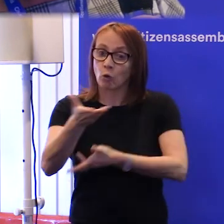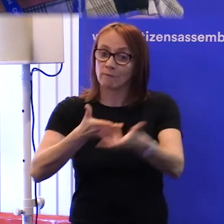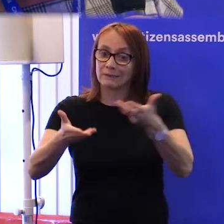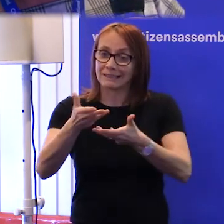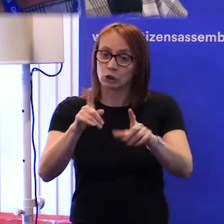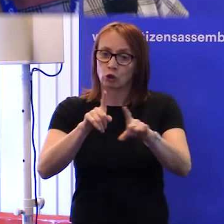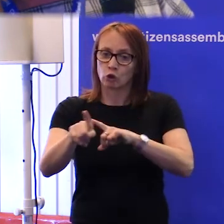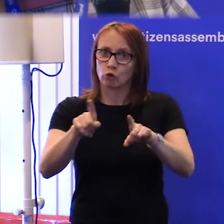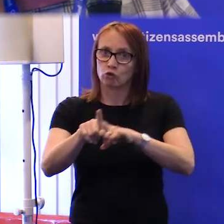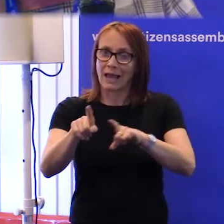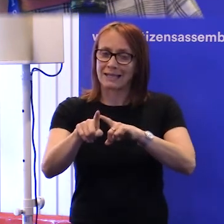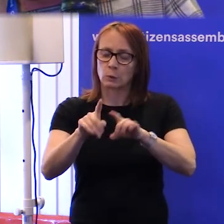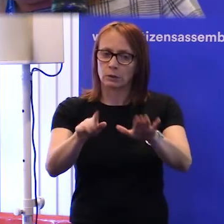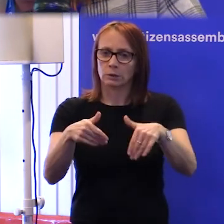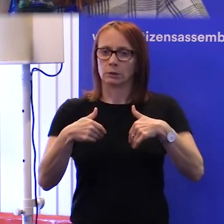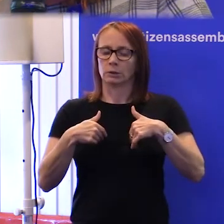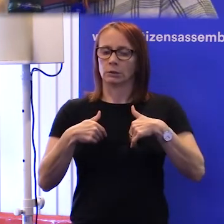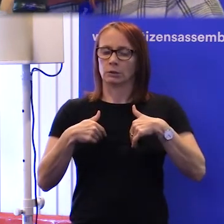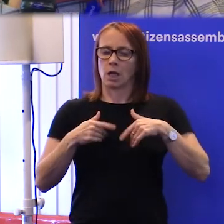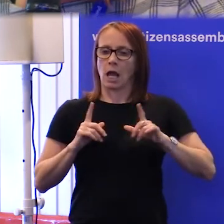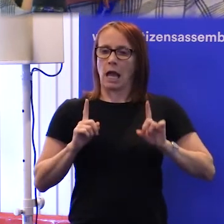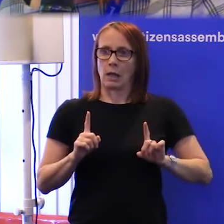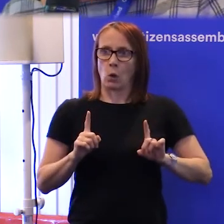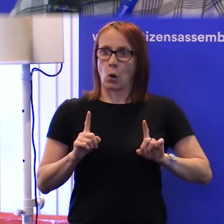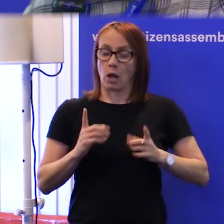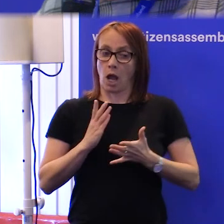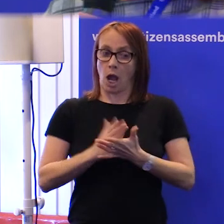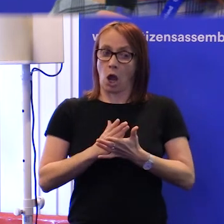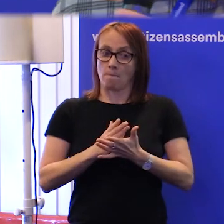remember in the bits that you know made the most sense to me because actually